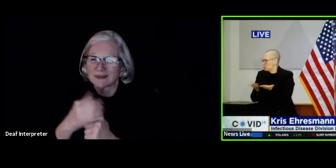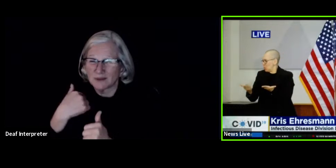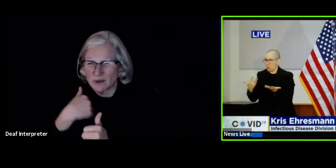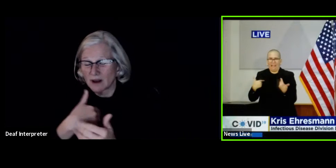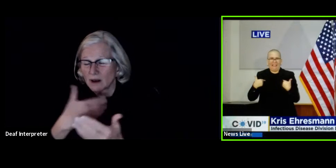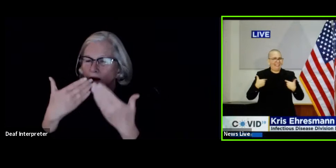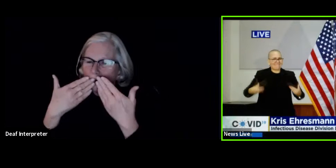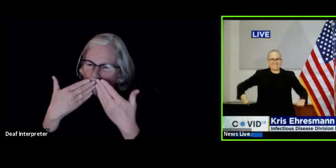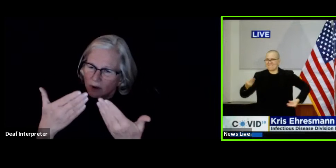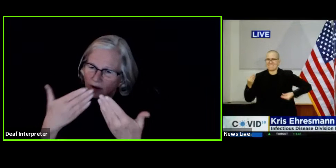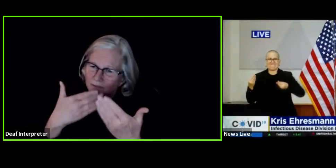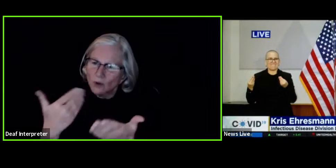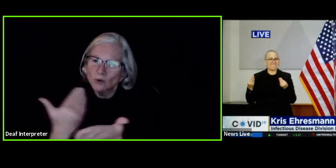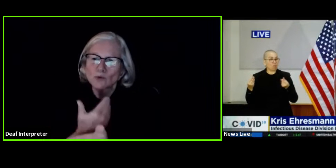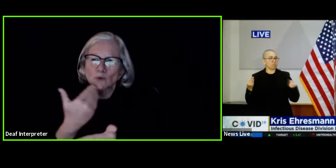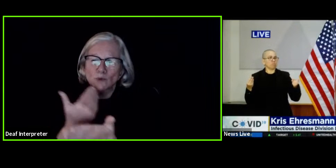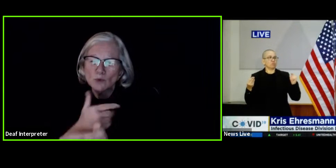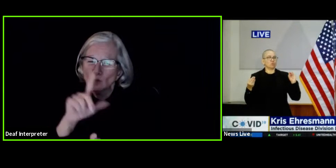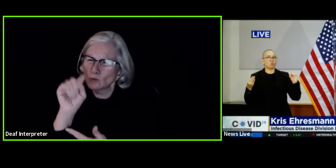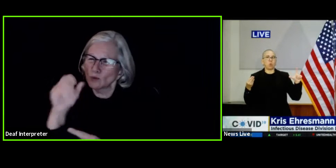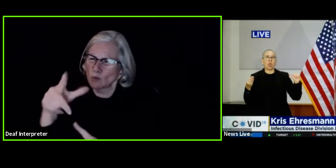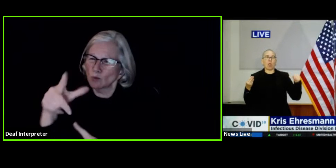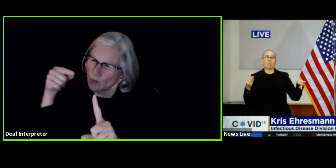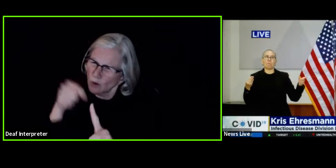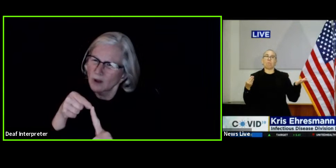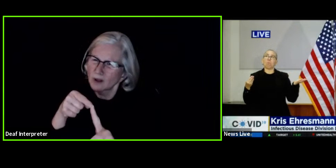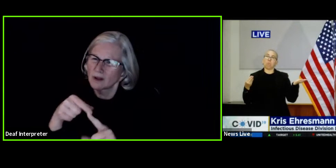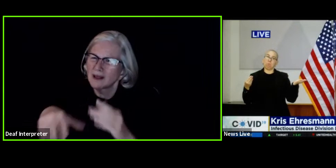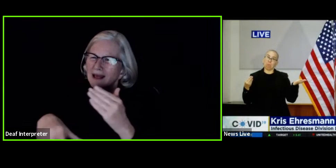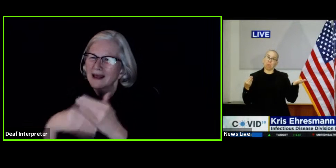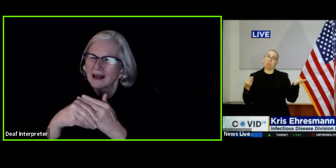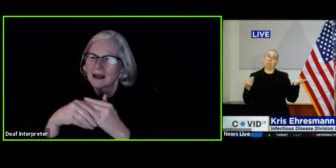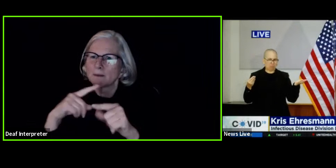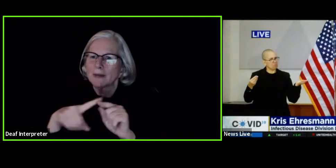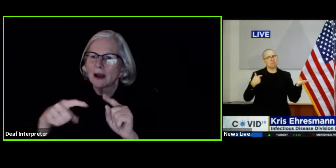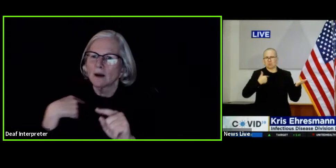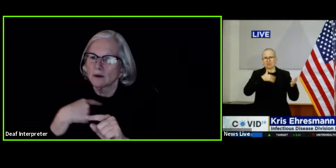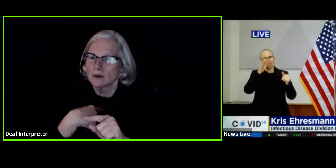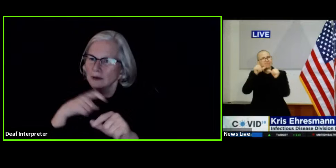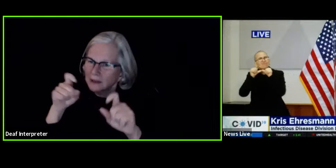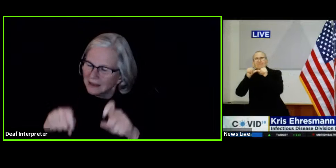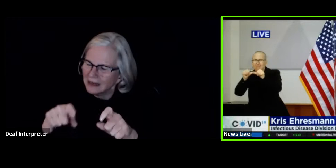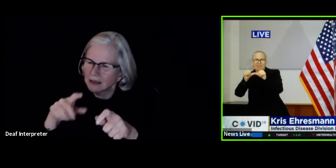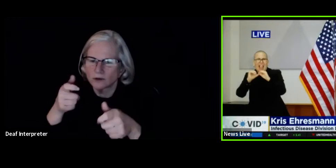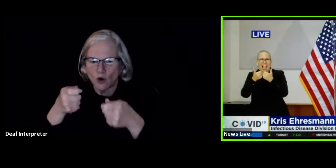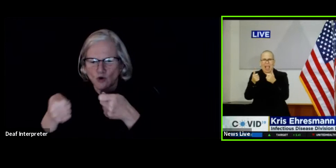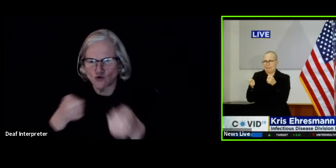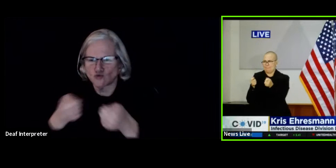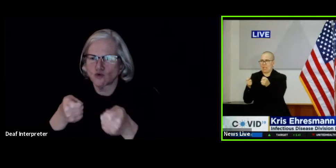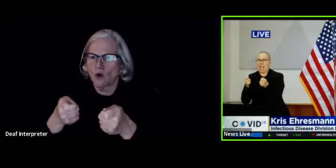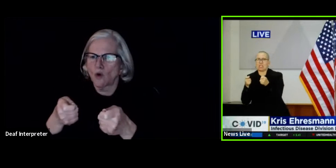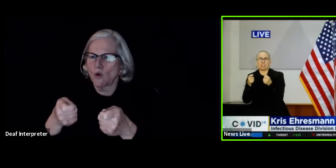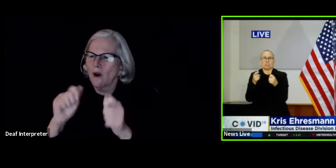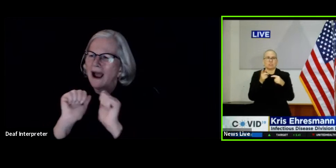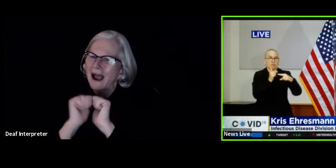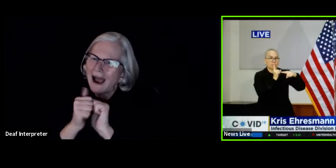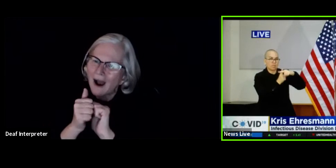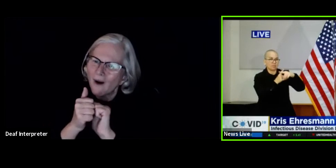CONTINUE TO LOOK AT, YOU KNOW, HOW DO WE MANAGE ALL THE THINGS THAT NEED TO HAPPEN IN LIGHT OF THE